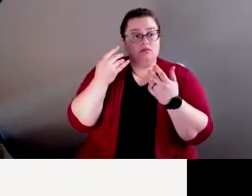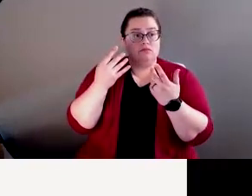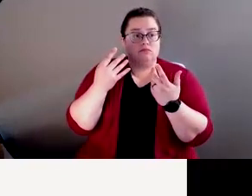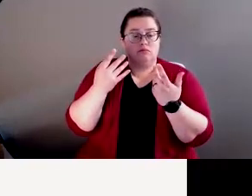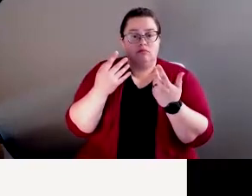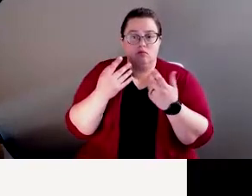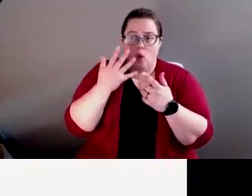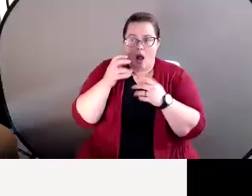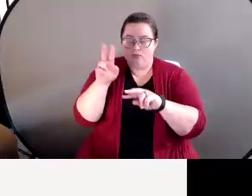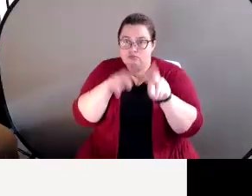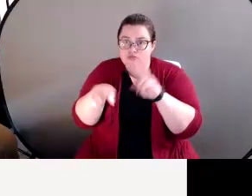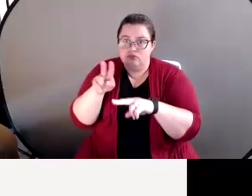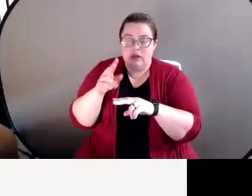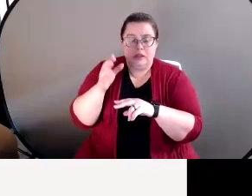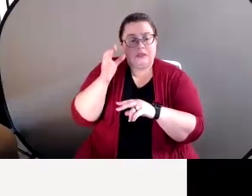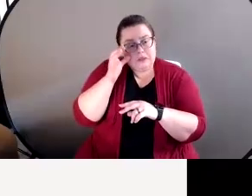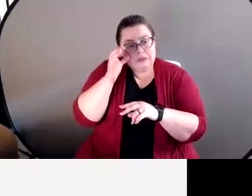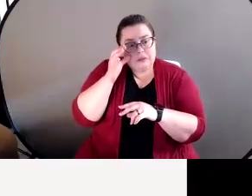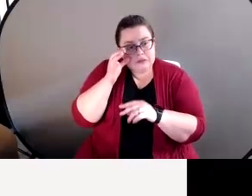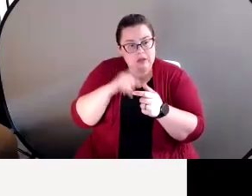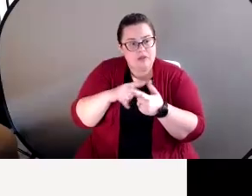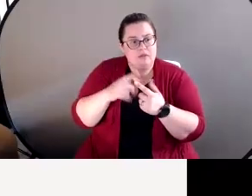on which tools or which features you may want to explore more.